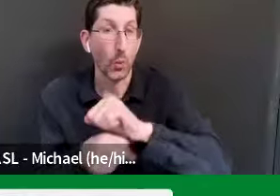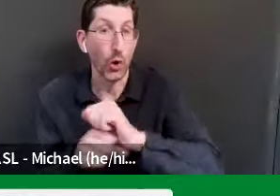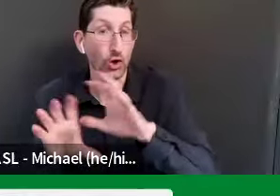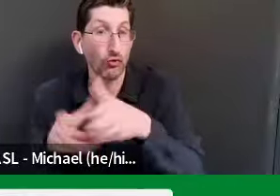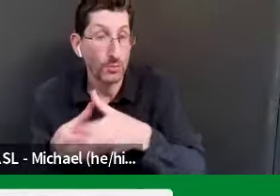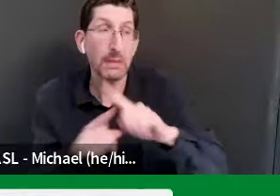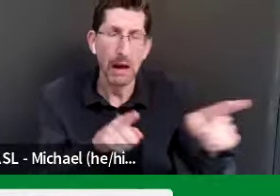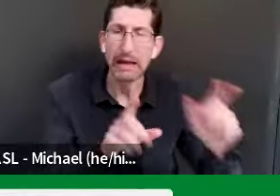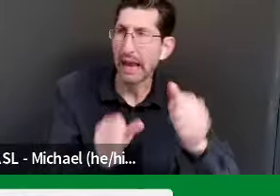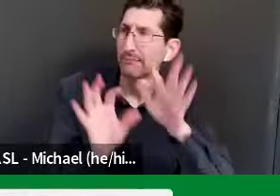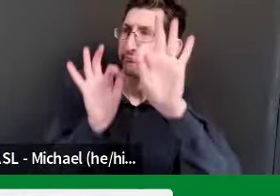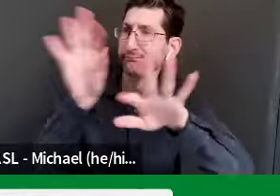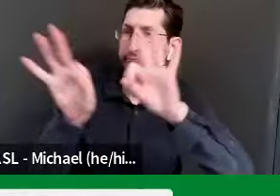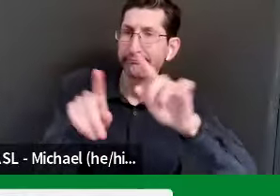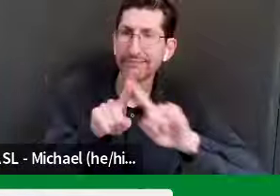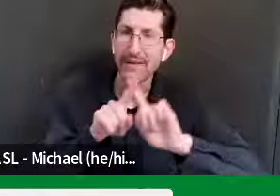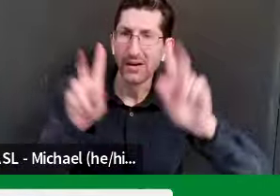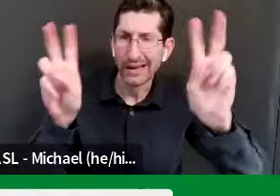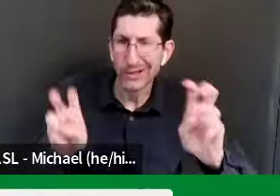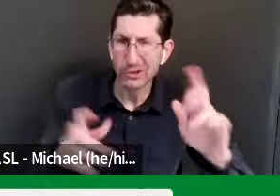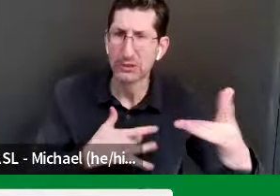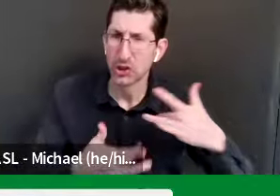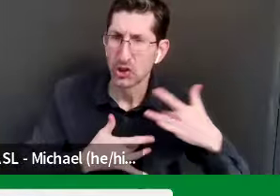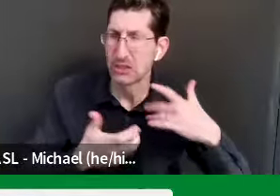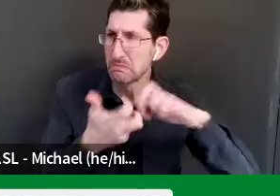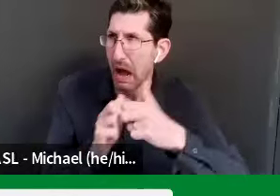IN-DEPTH DISCUSSION, THAT WILL TAKE PLACE IN WORKING GROUPS, THIS